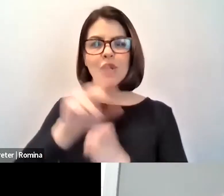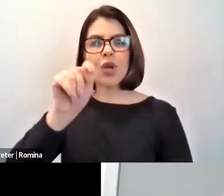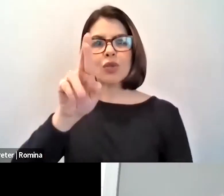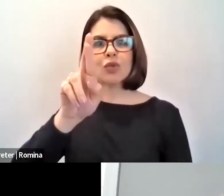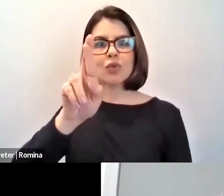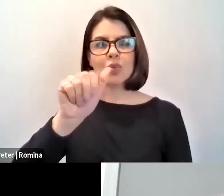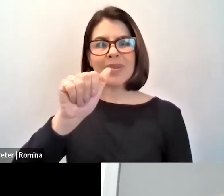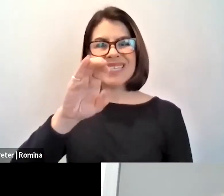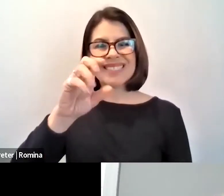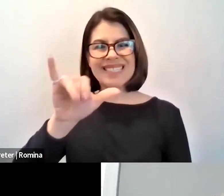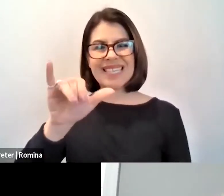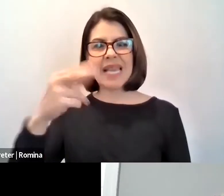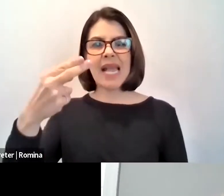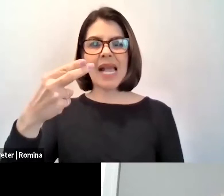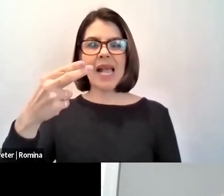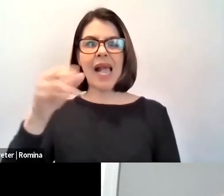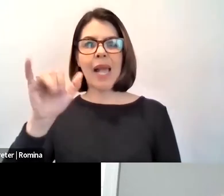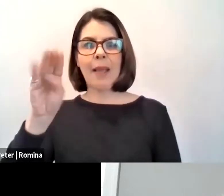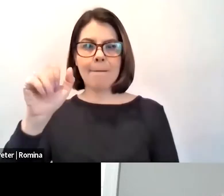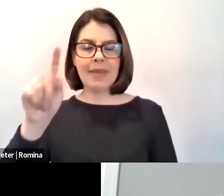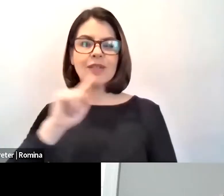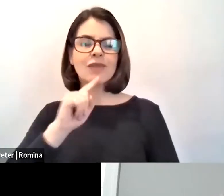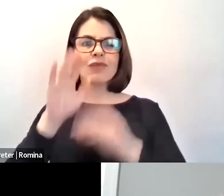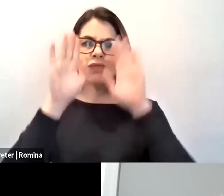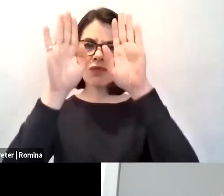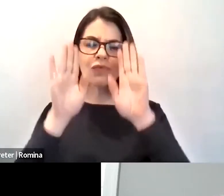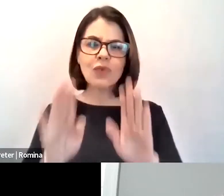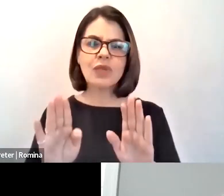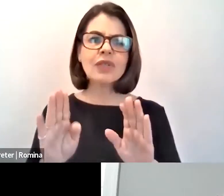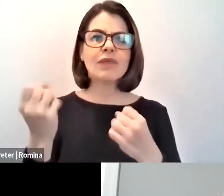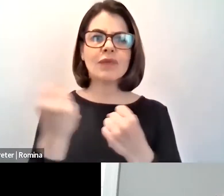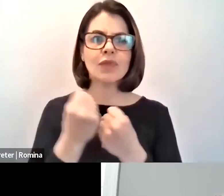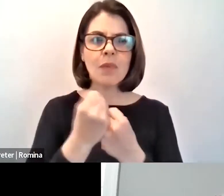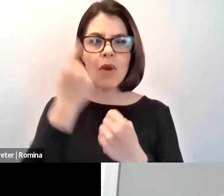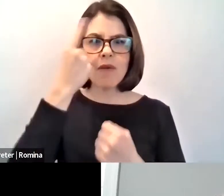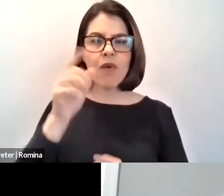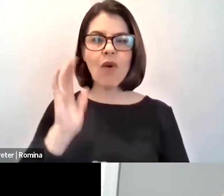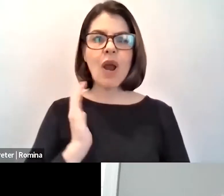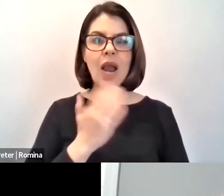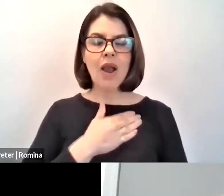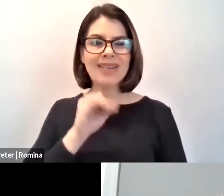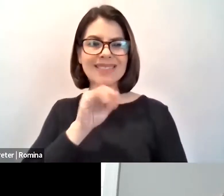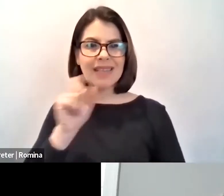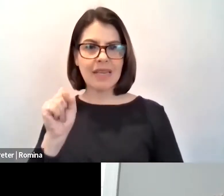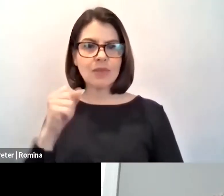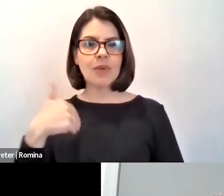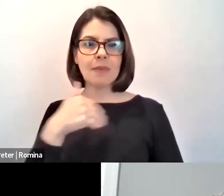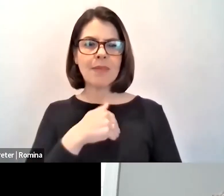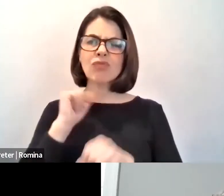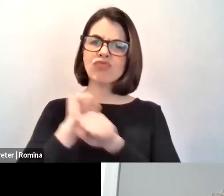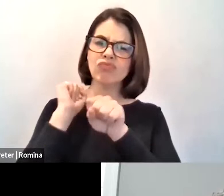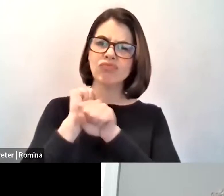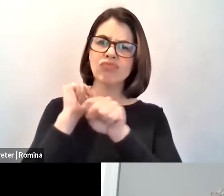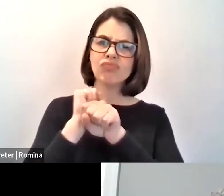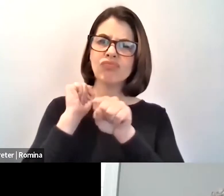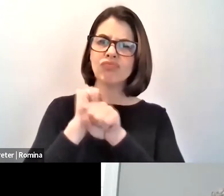Tracy is an incredible advocate for SAG AFTRA members and has worked tirelessly to not only support our members